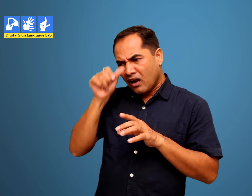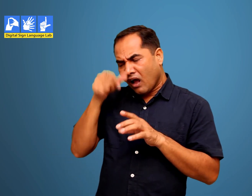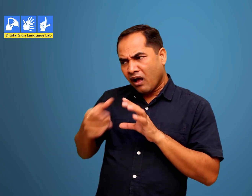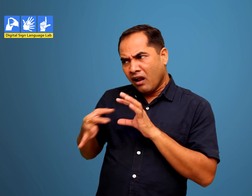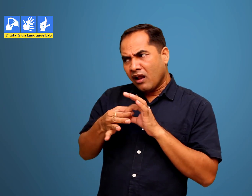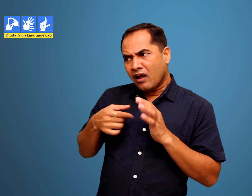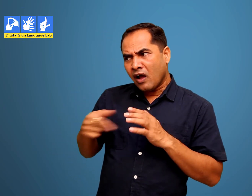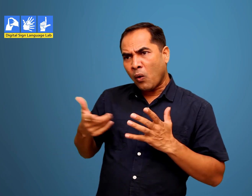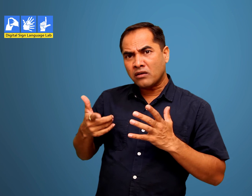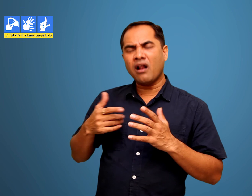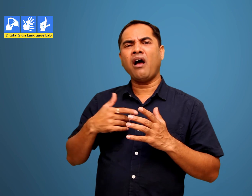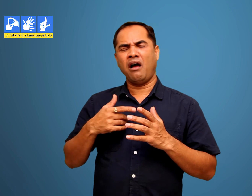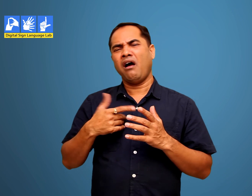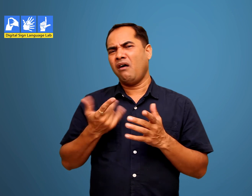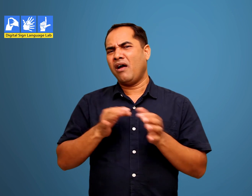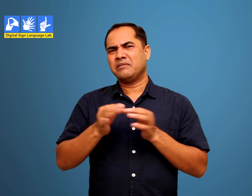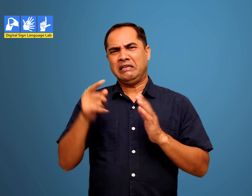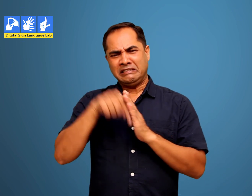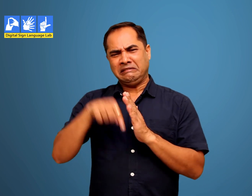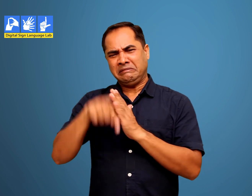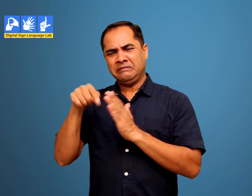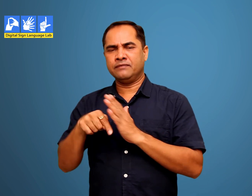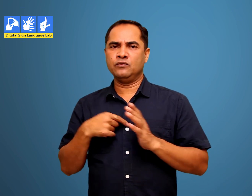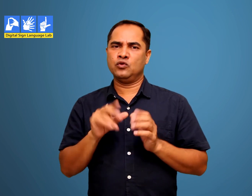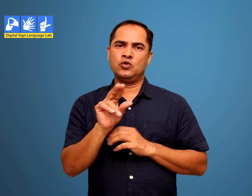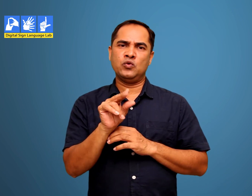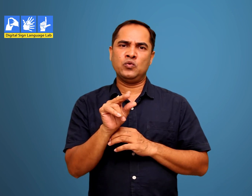this concept related to India, an in-depth study has to be carried out.